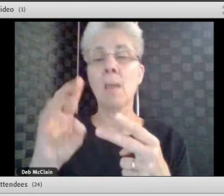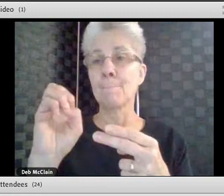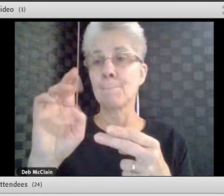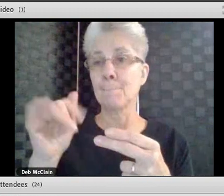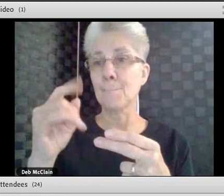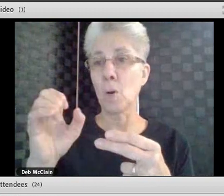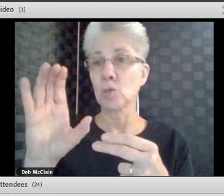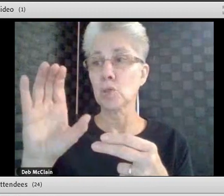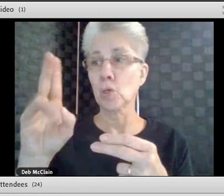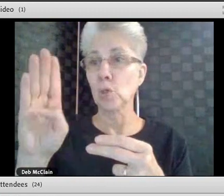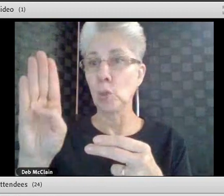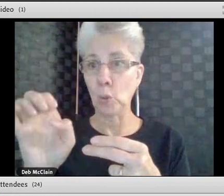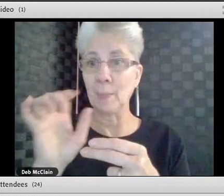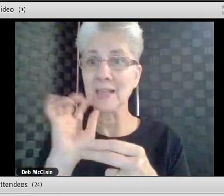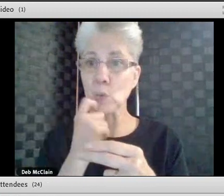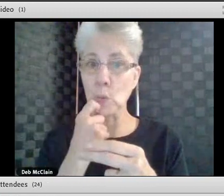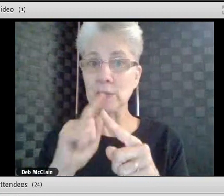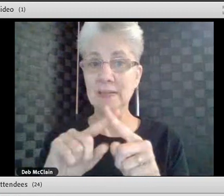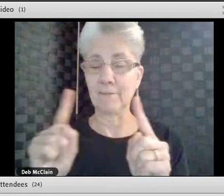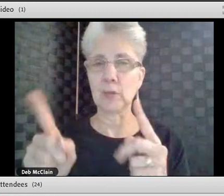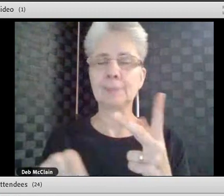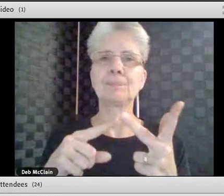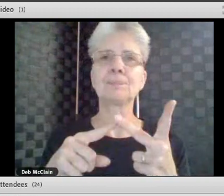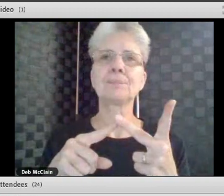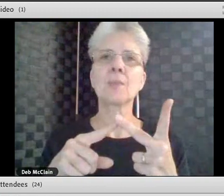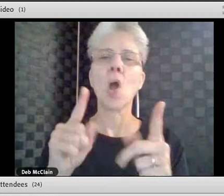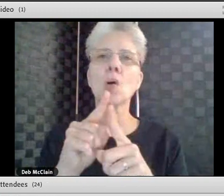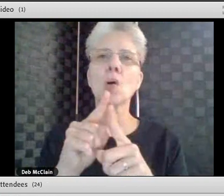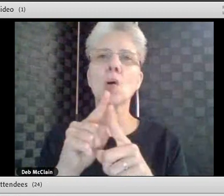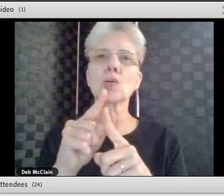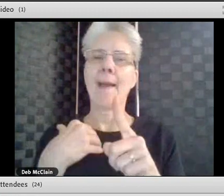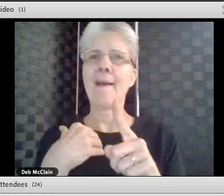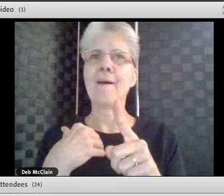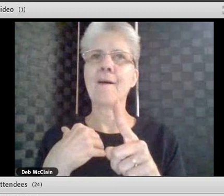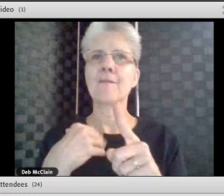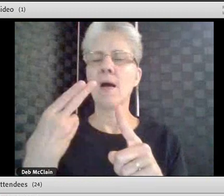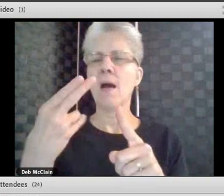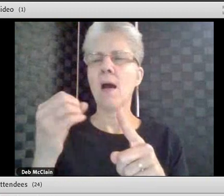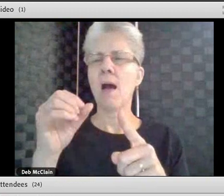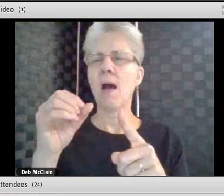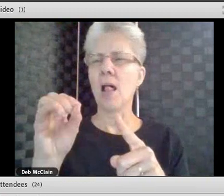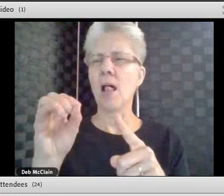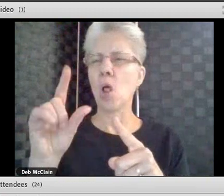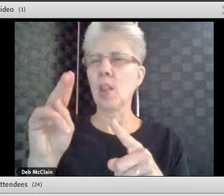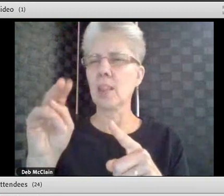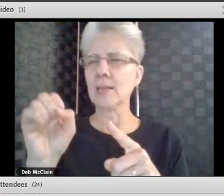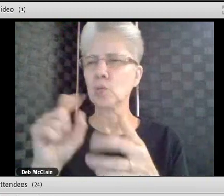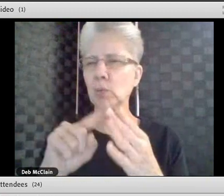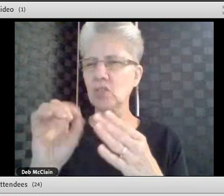They've got the MERGE Cube, which is kind of cool and different. They've also got the HoloLens,